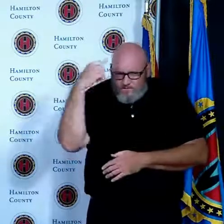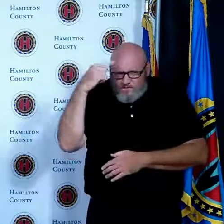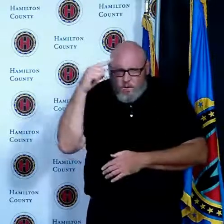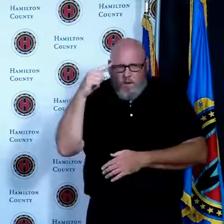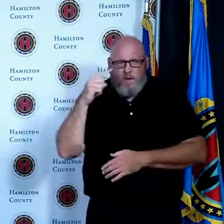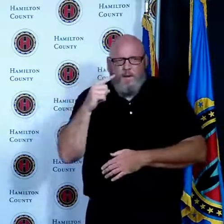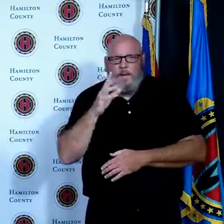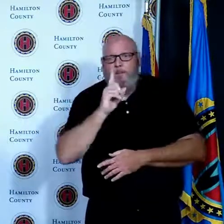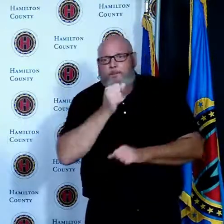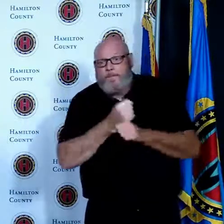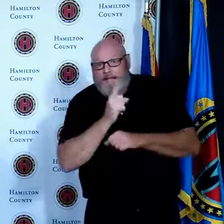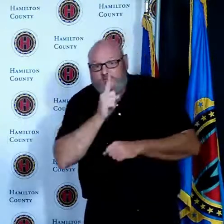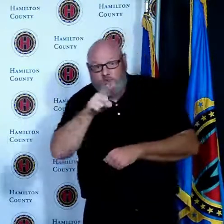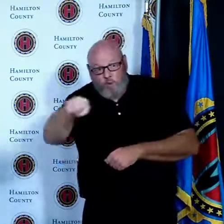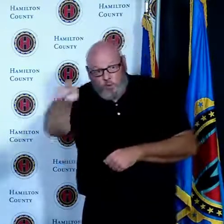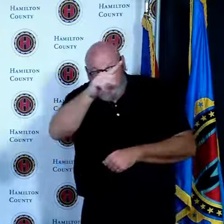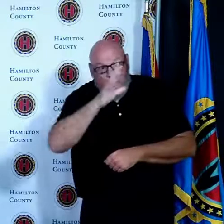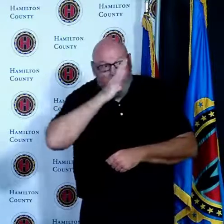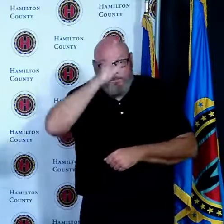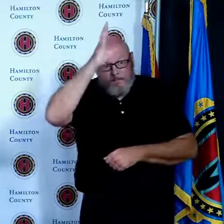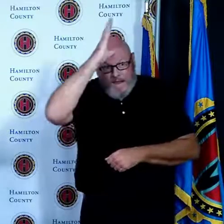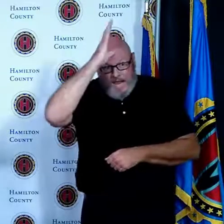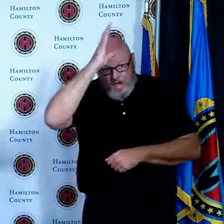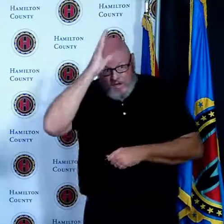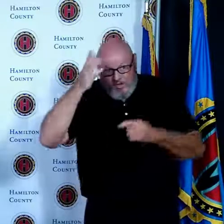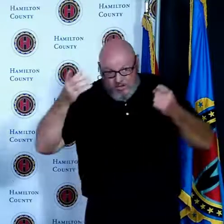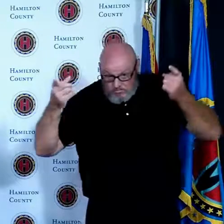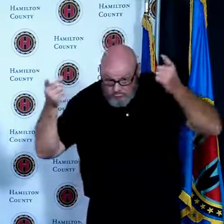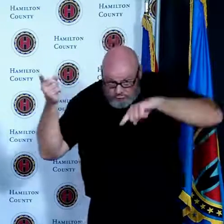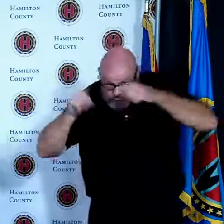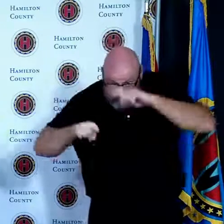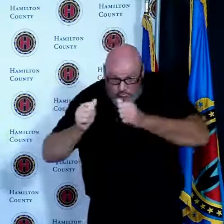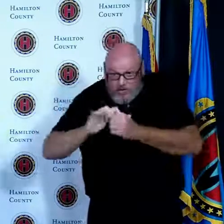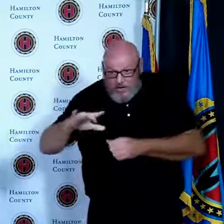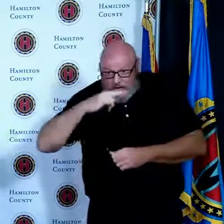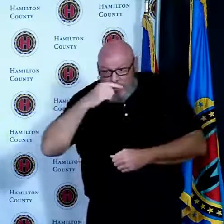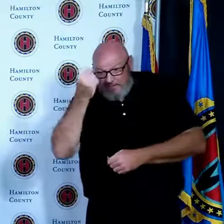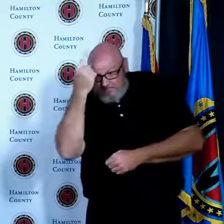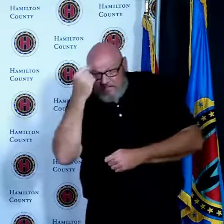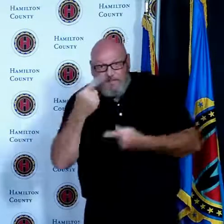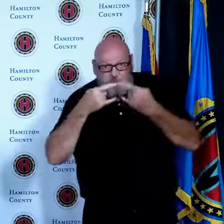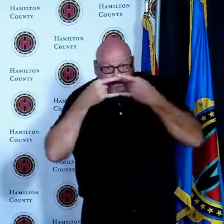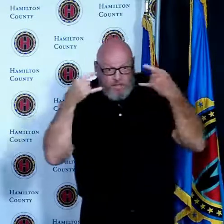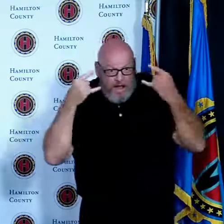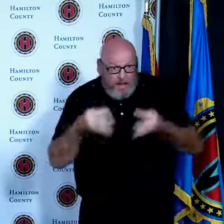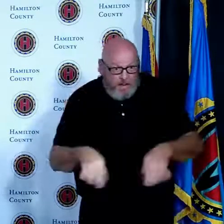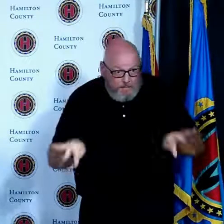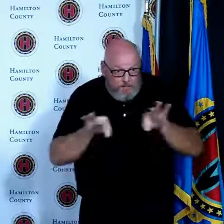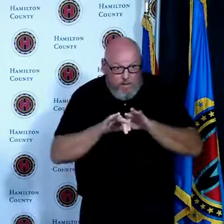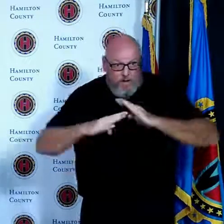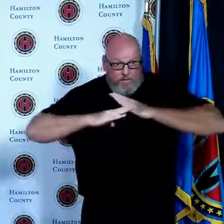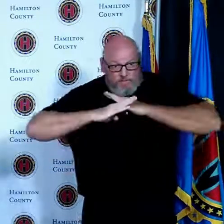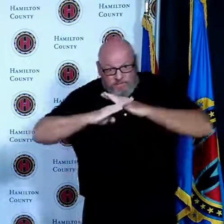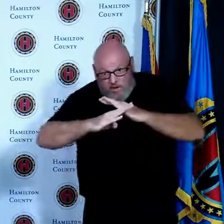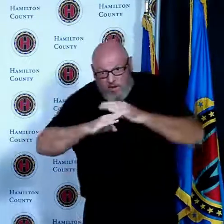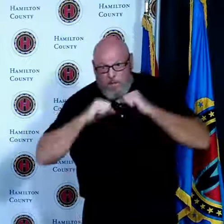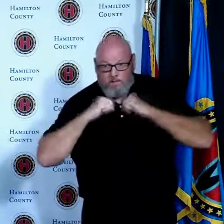requirement talk about the importance of how the masks can help keep their kids and their families safe it's a hard challenge I know younger